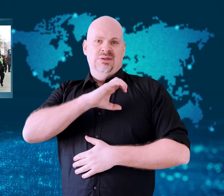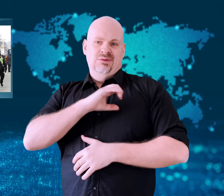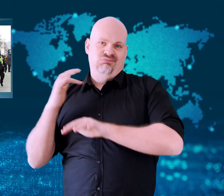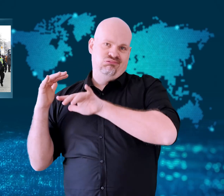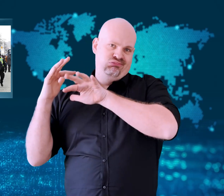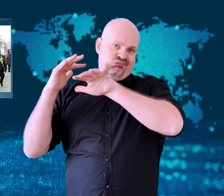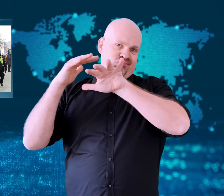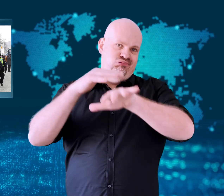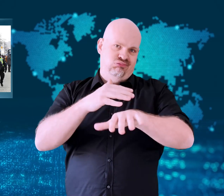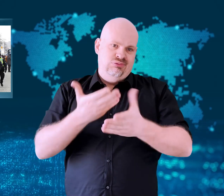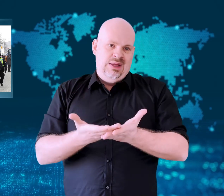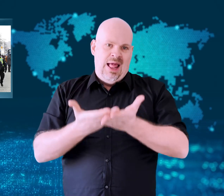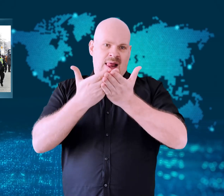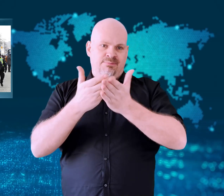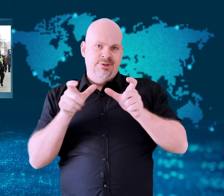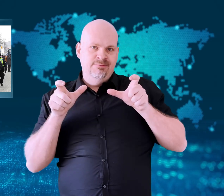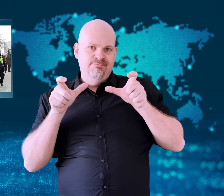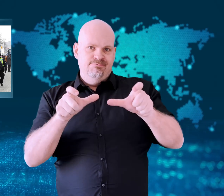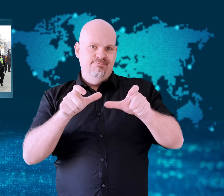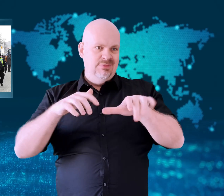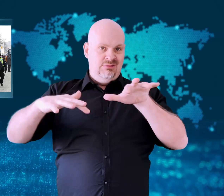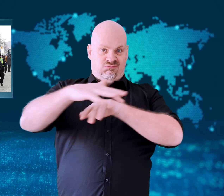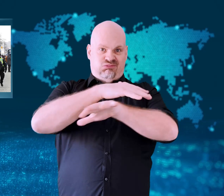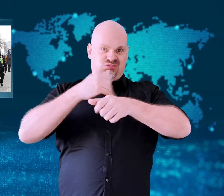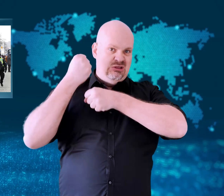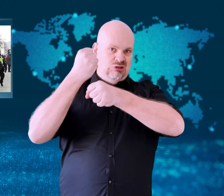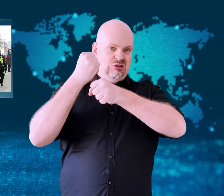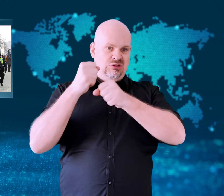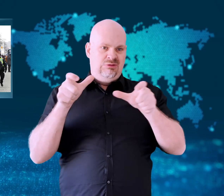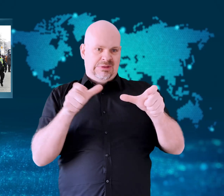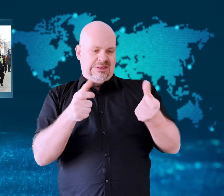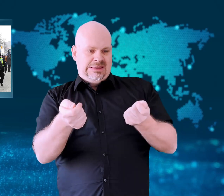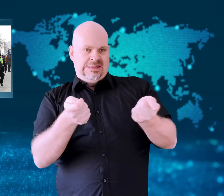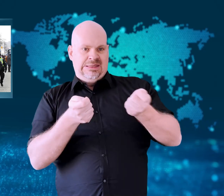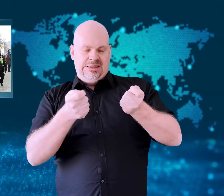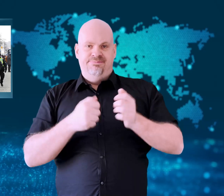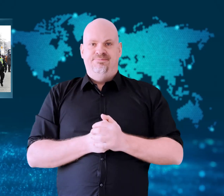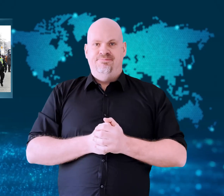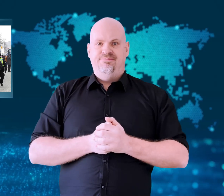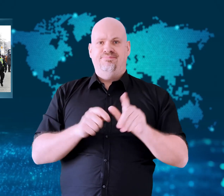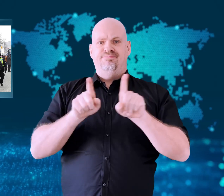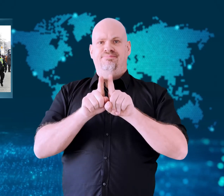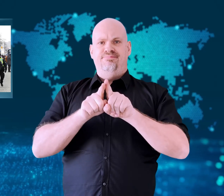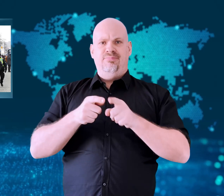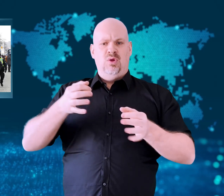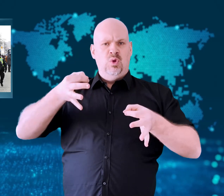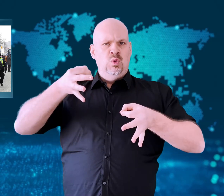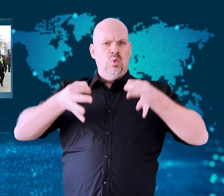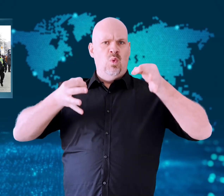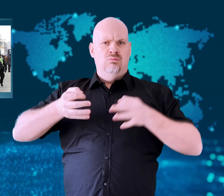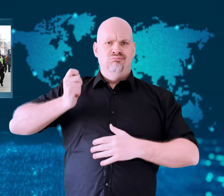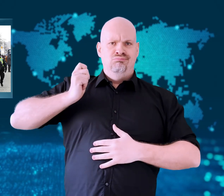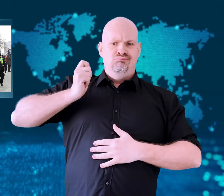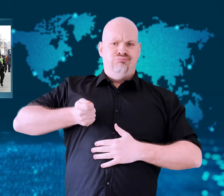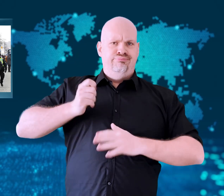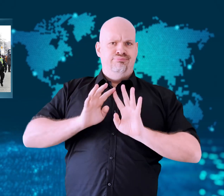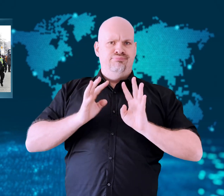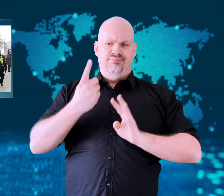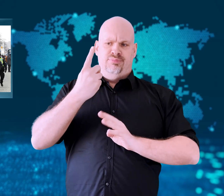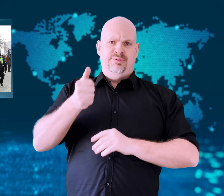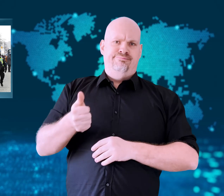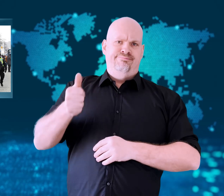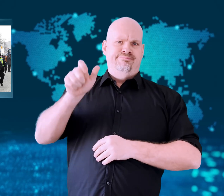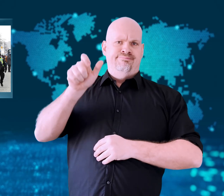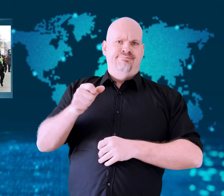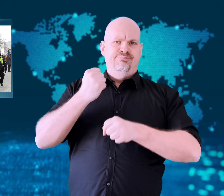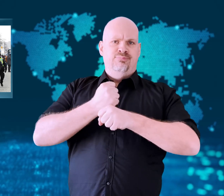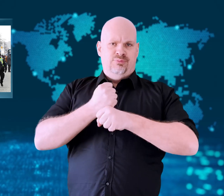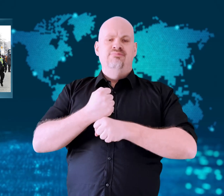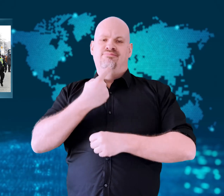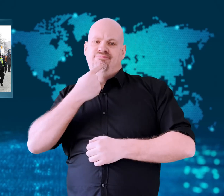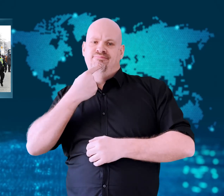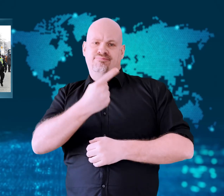At least 1,800 police officers were deployed to end the protest.